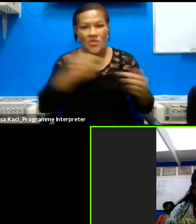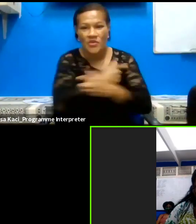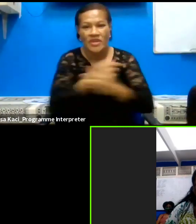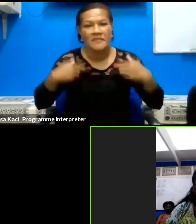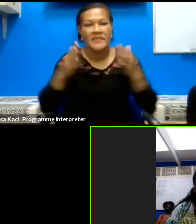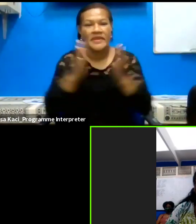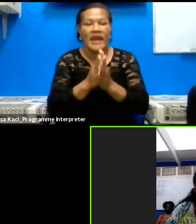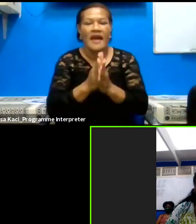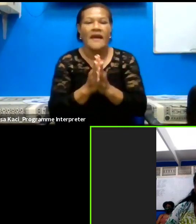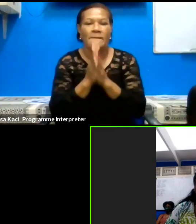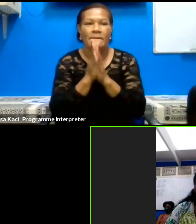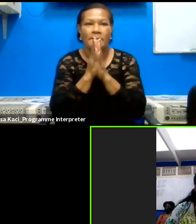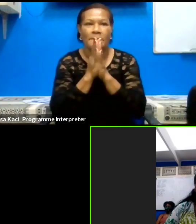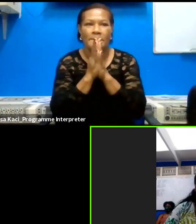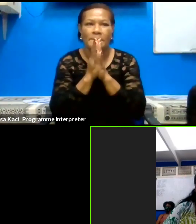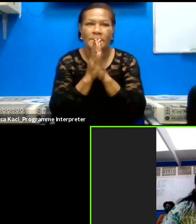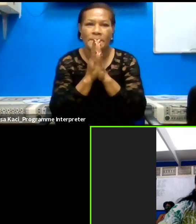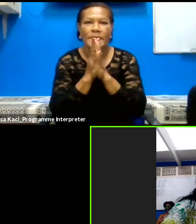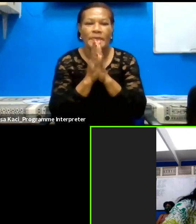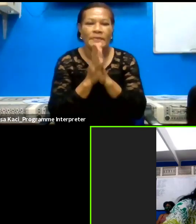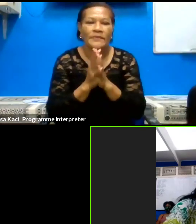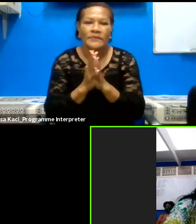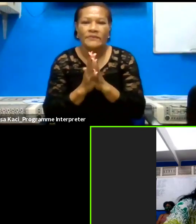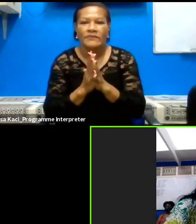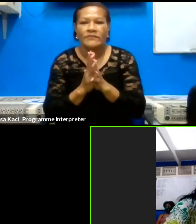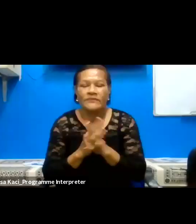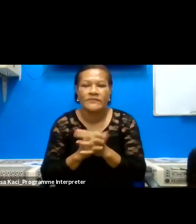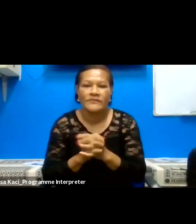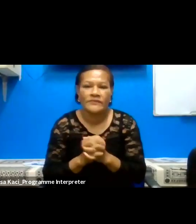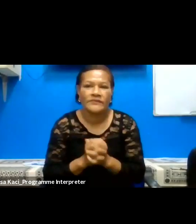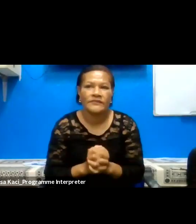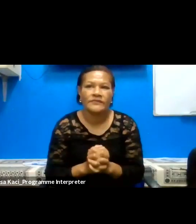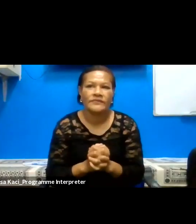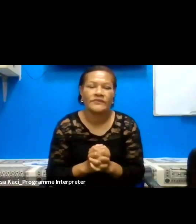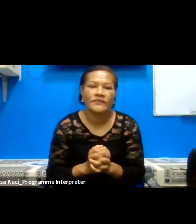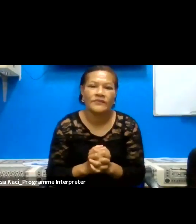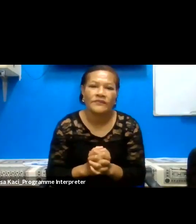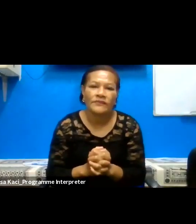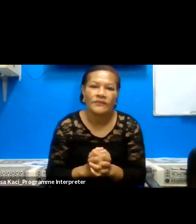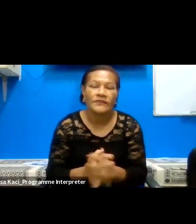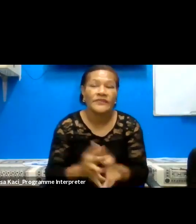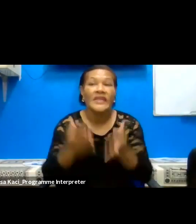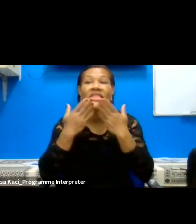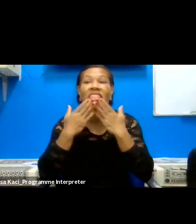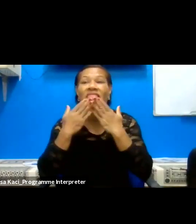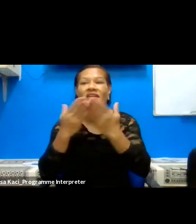importance of sign language. as